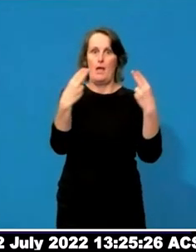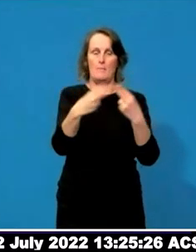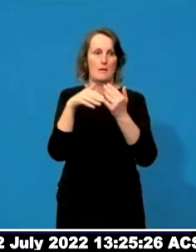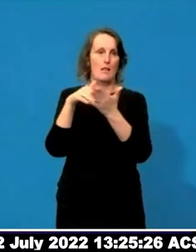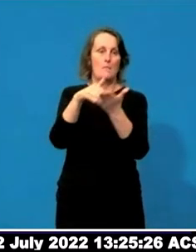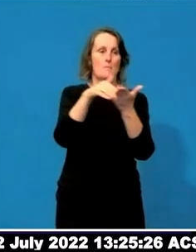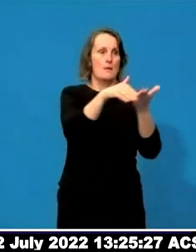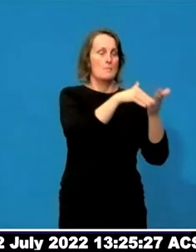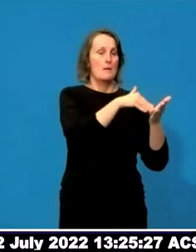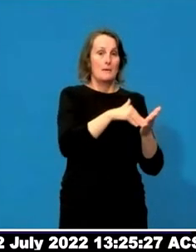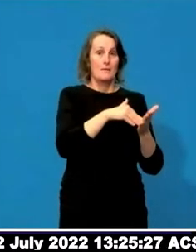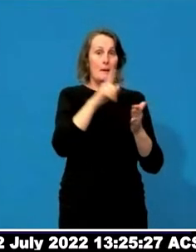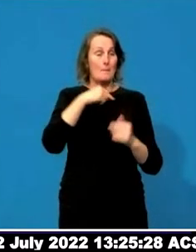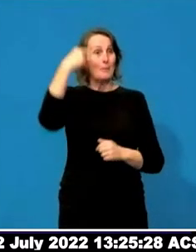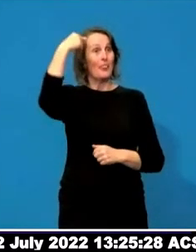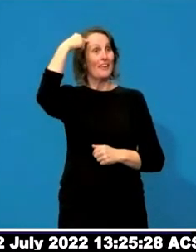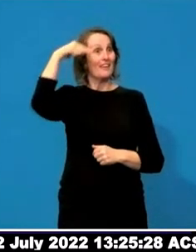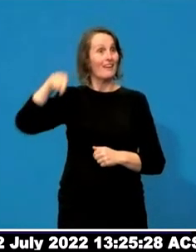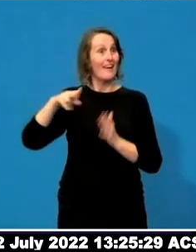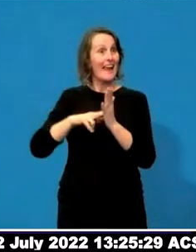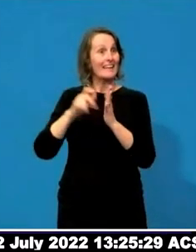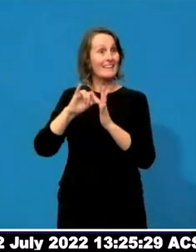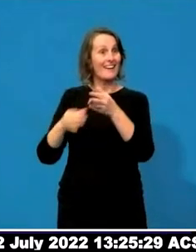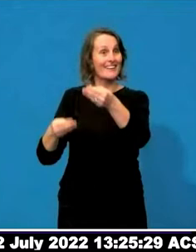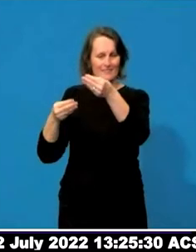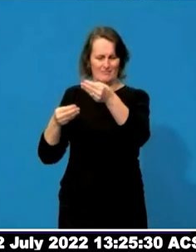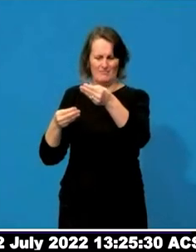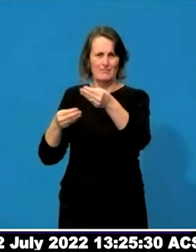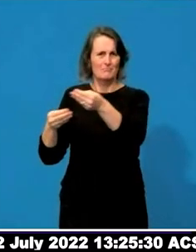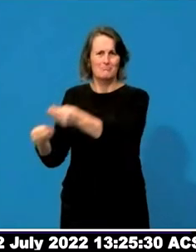to think that the NDIS plan is important or a priority.